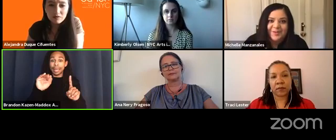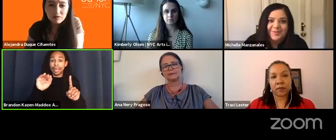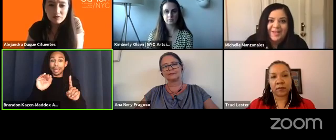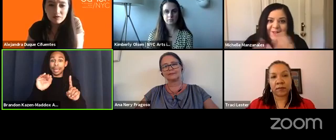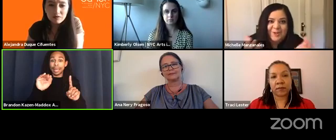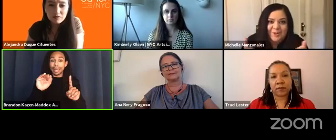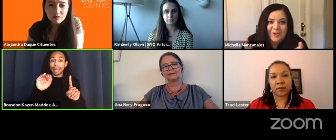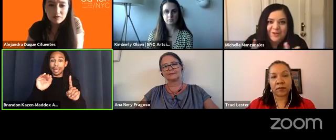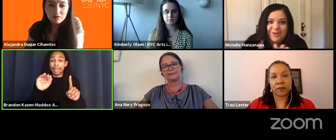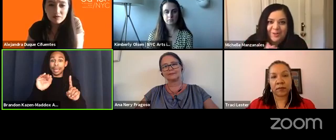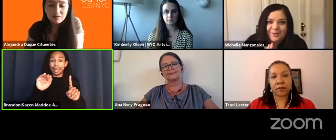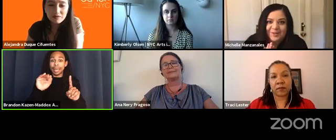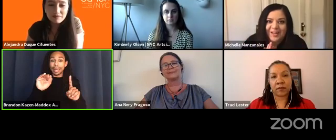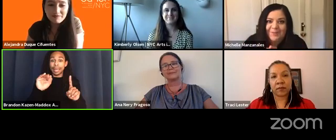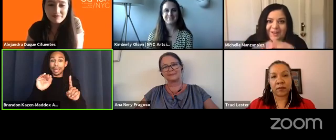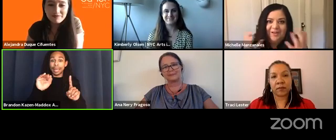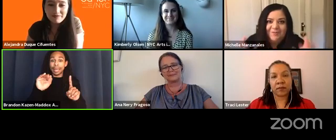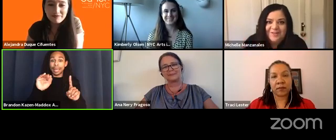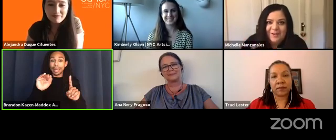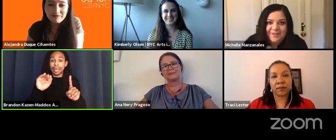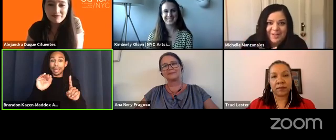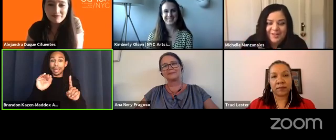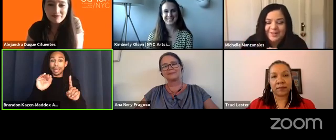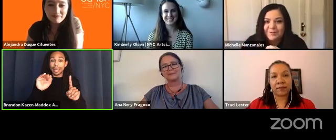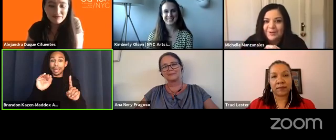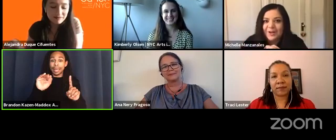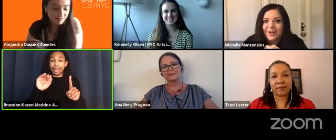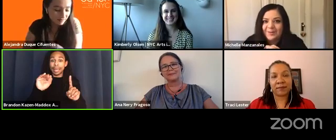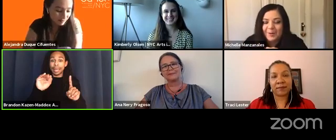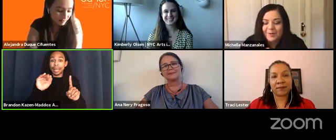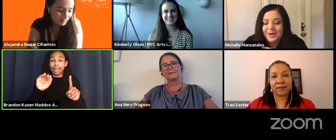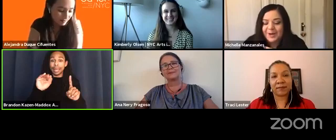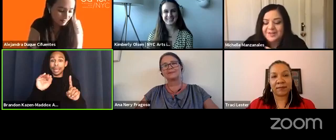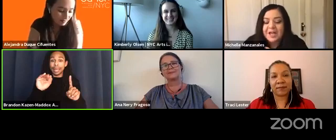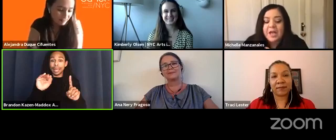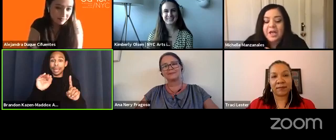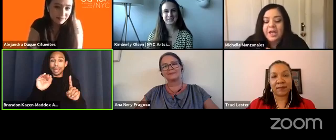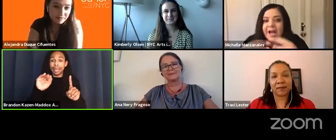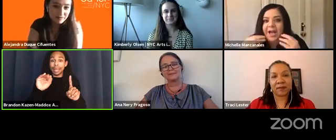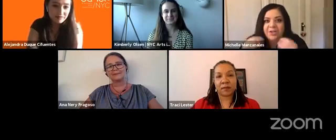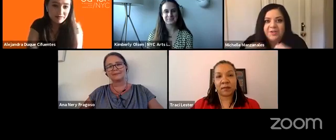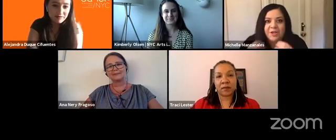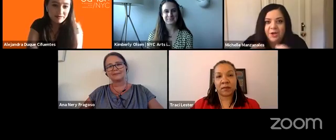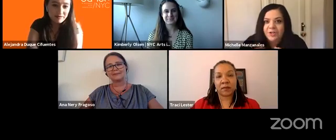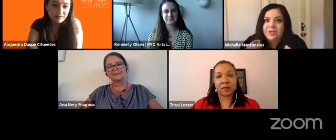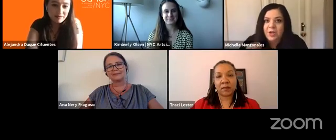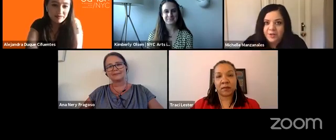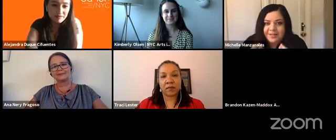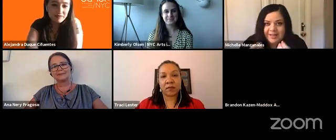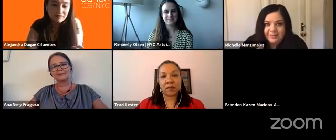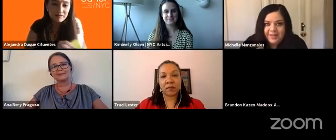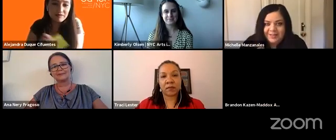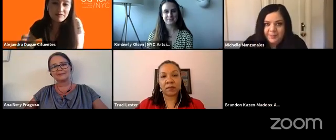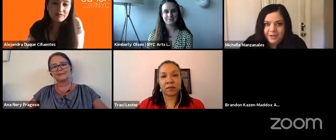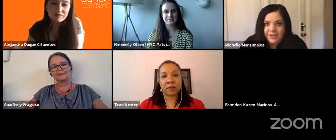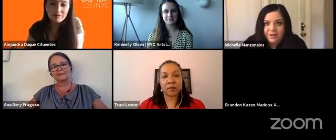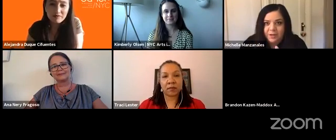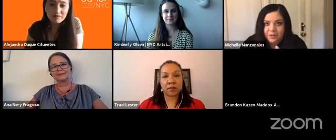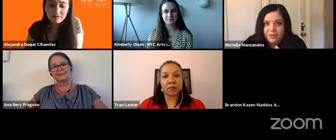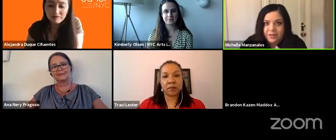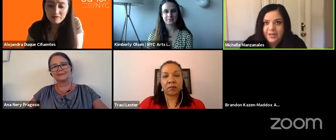Michelle Manzanales: I will just say, I echo my colleagues' comments, yes,